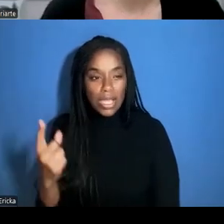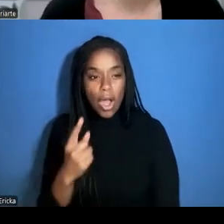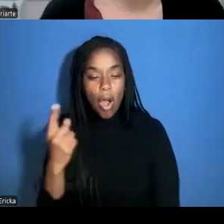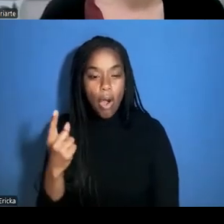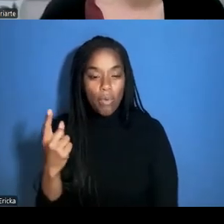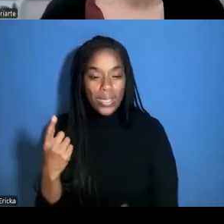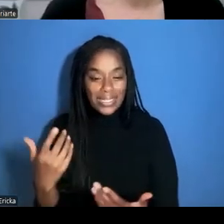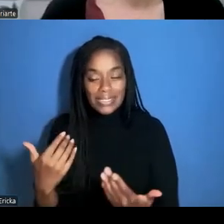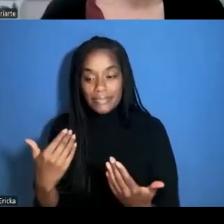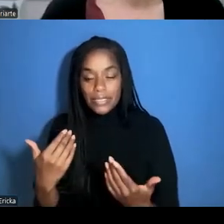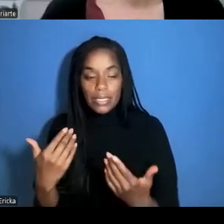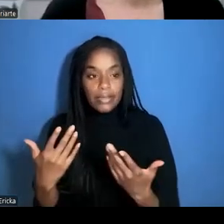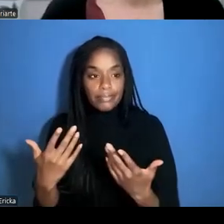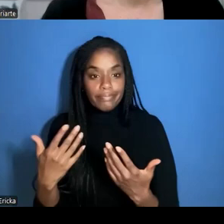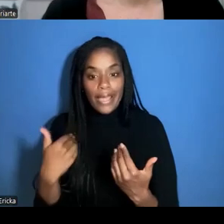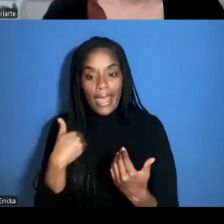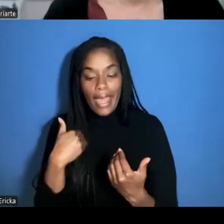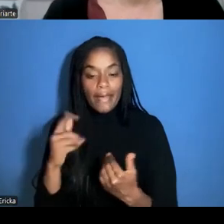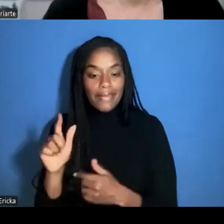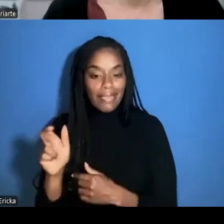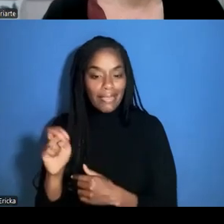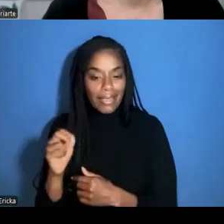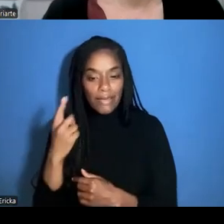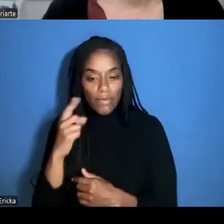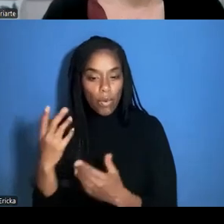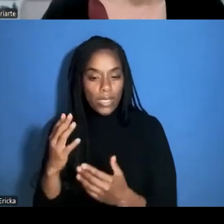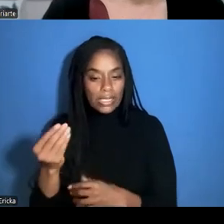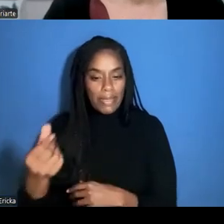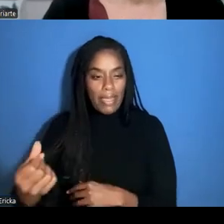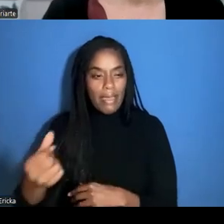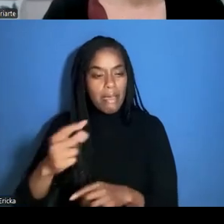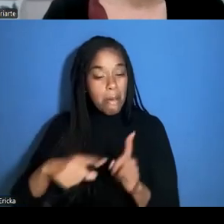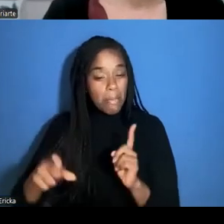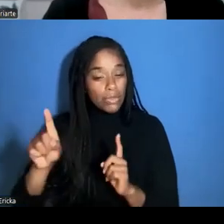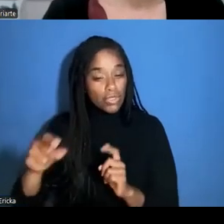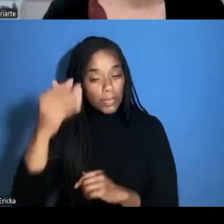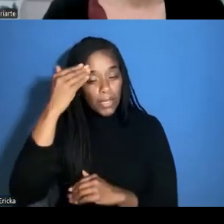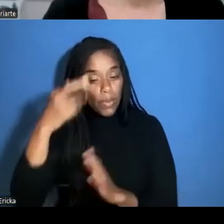But you should know those rules. But do know that there's a CalAble protection